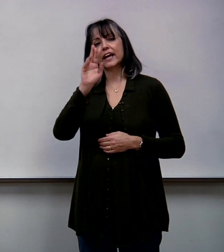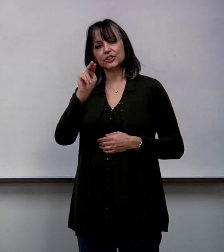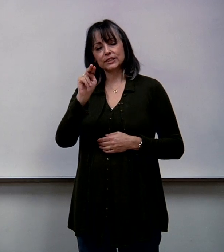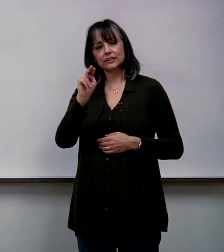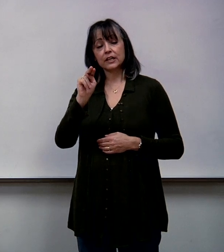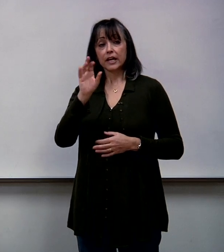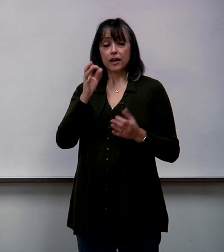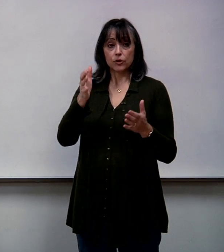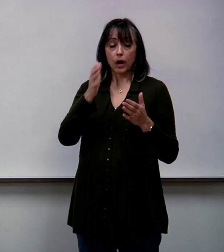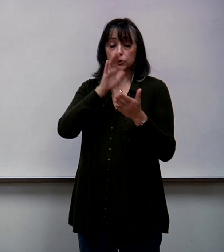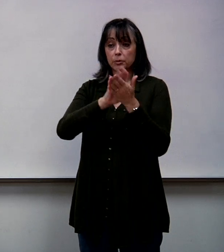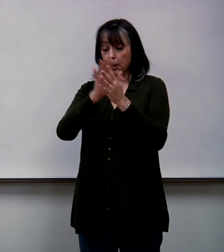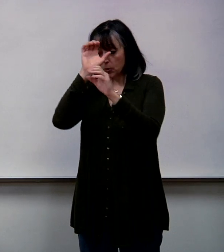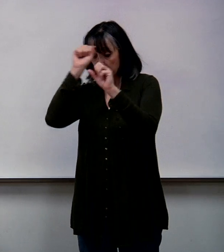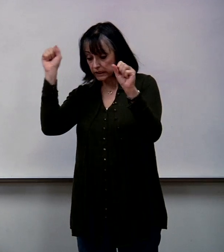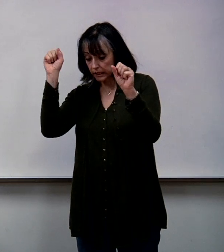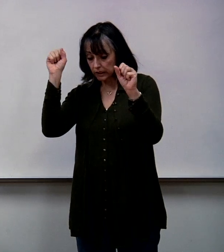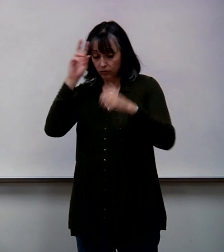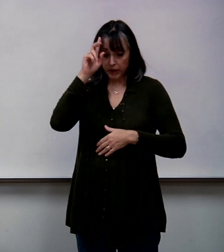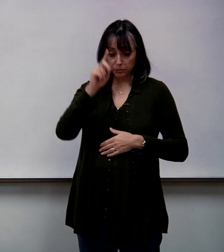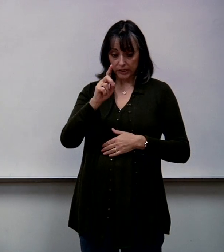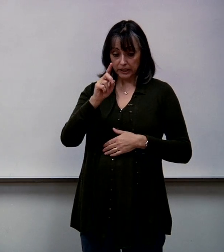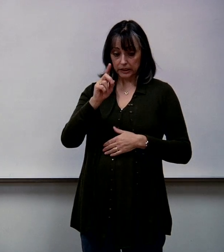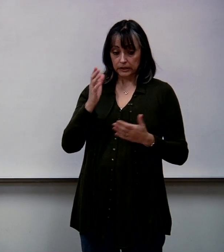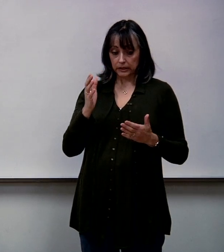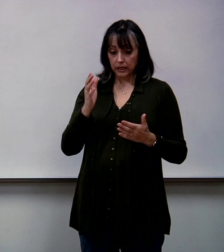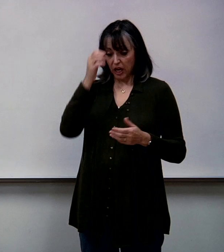either president or vice president keeping in mind that runs on one ticket,